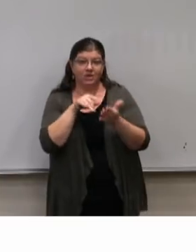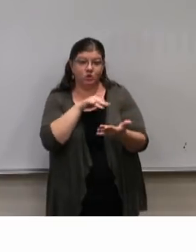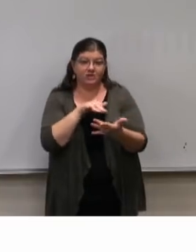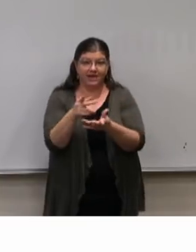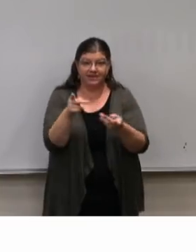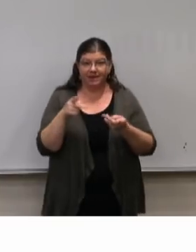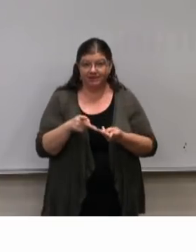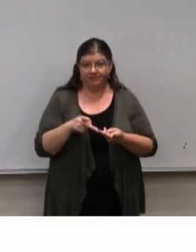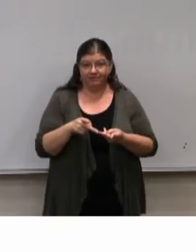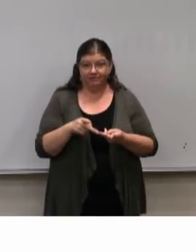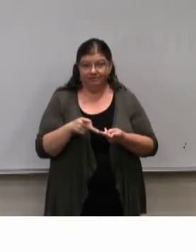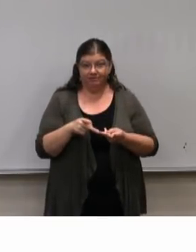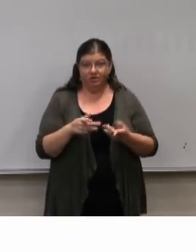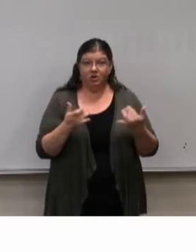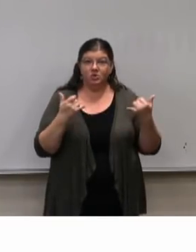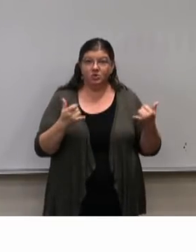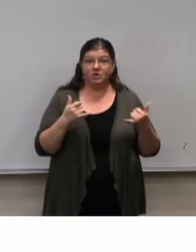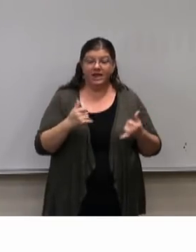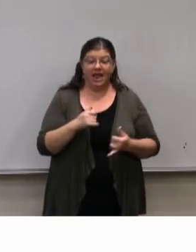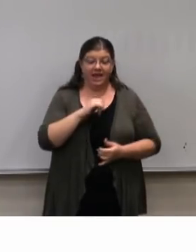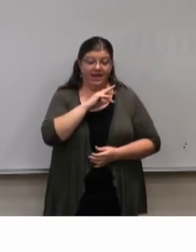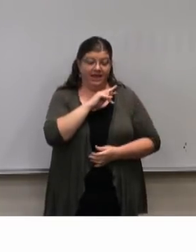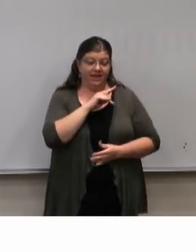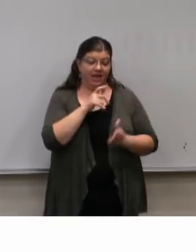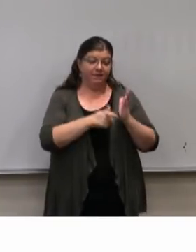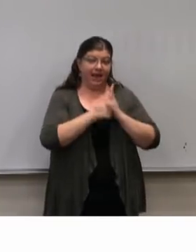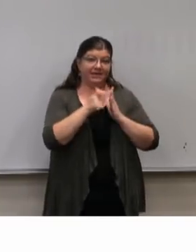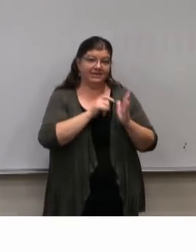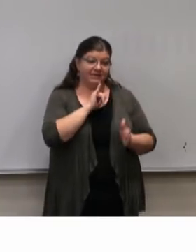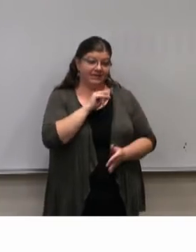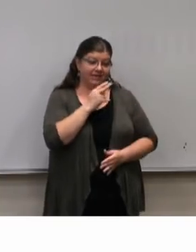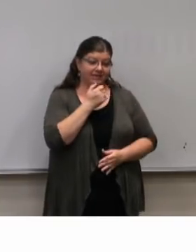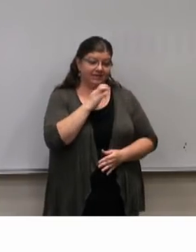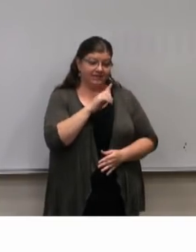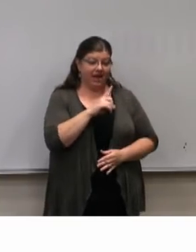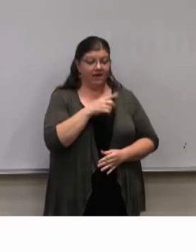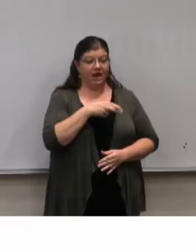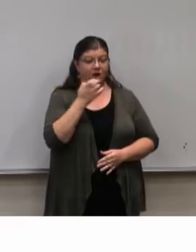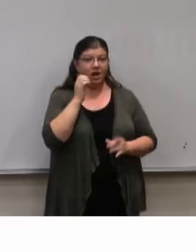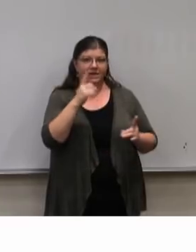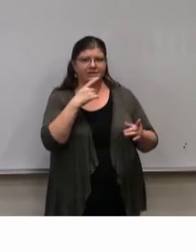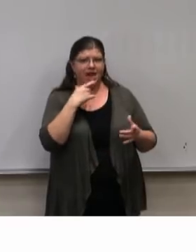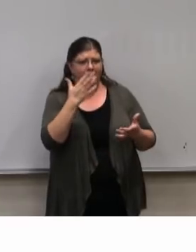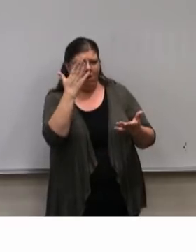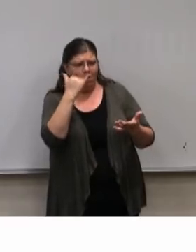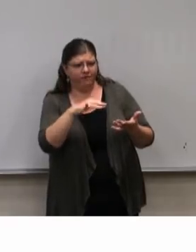There's an article today in Inside Higher Ed about Wi-Fi in the parking lot and how important the Wi-Fi